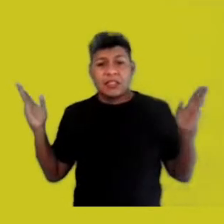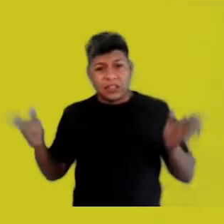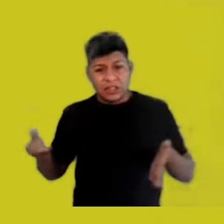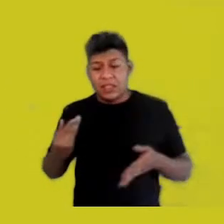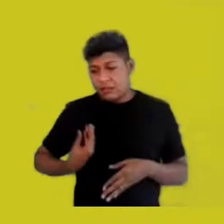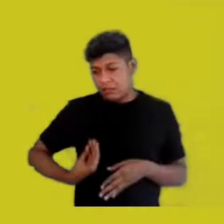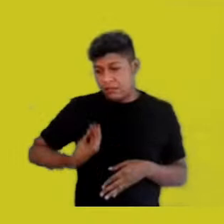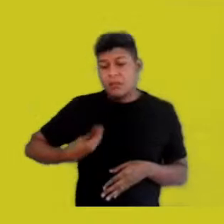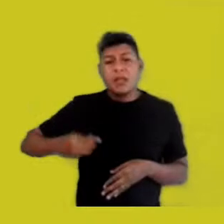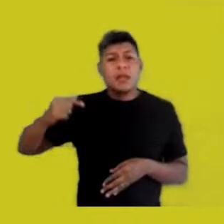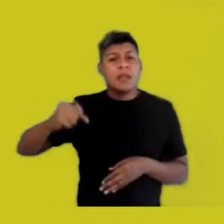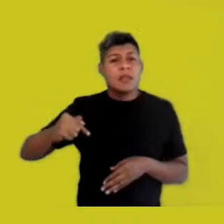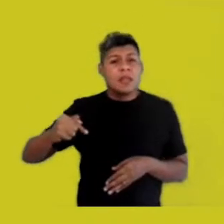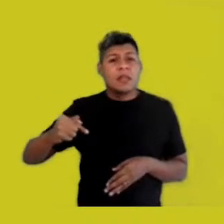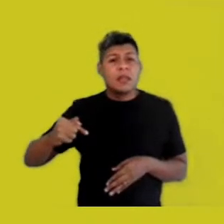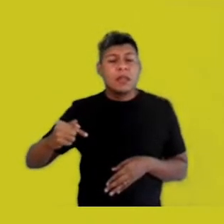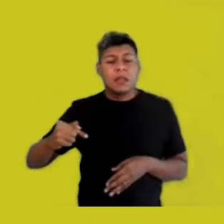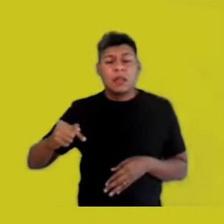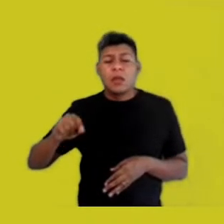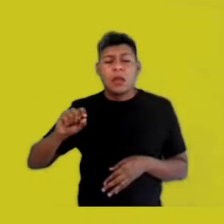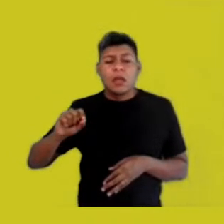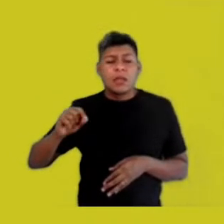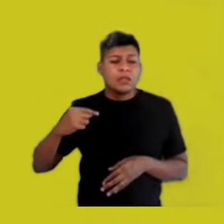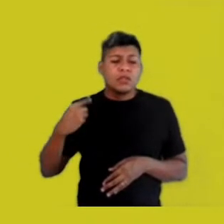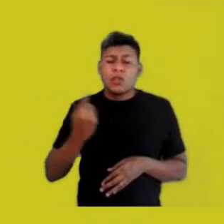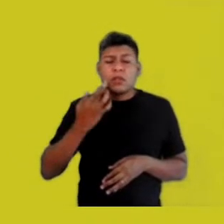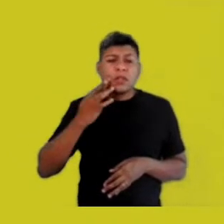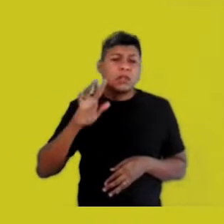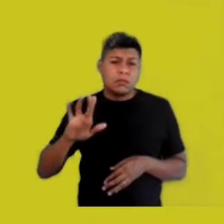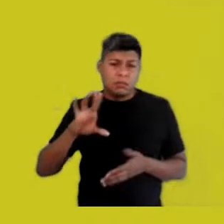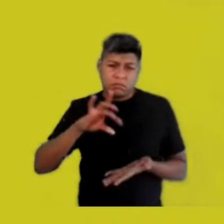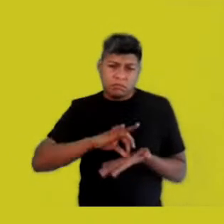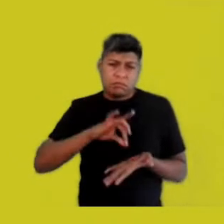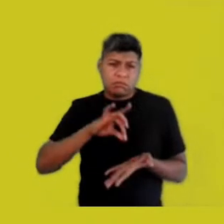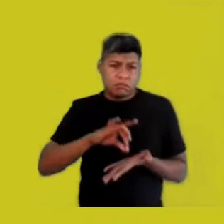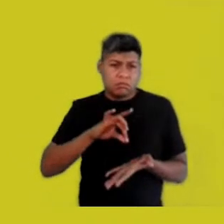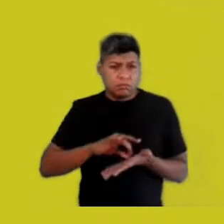what we don’t know, really question ourselves deeply about that.